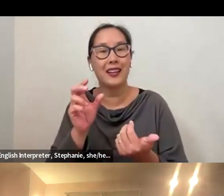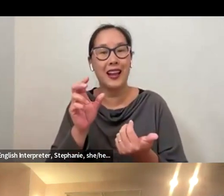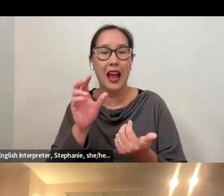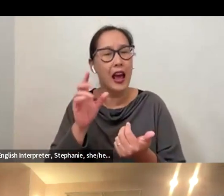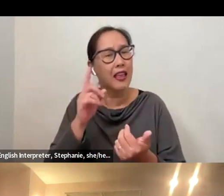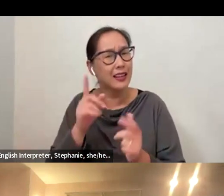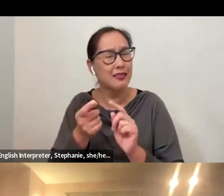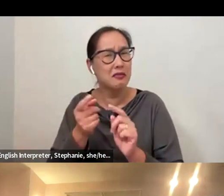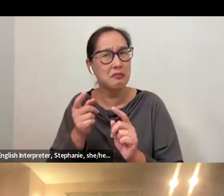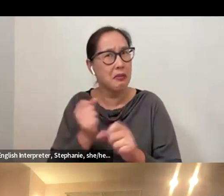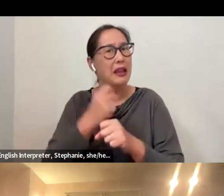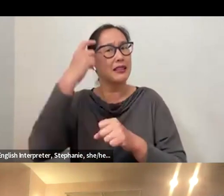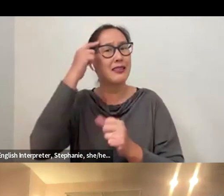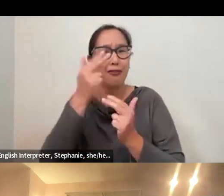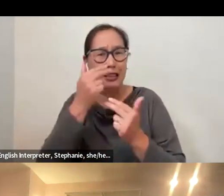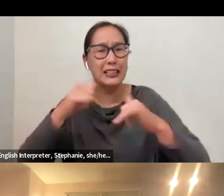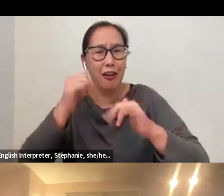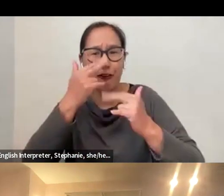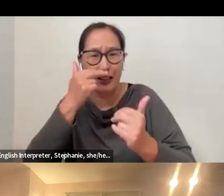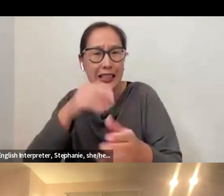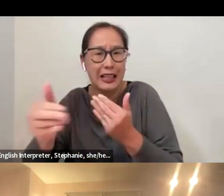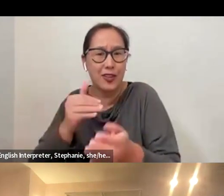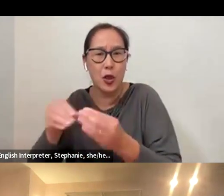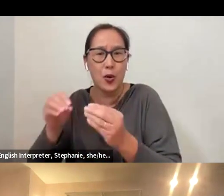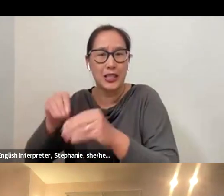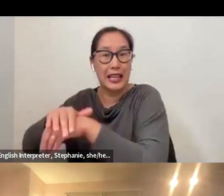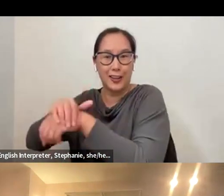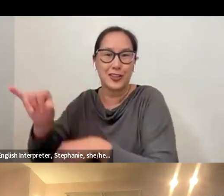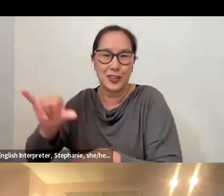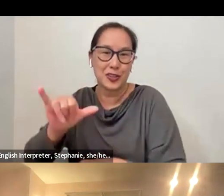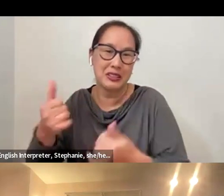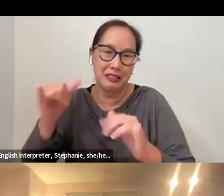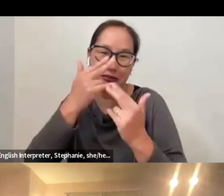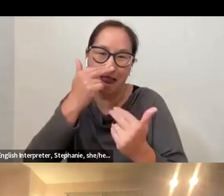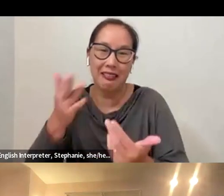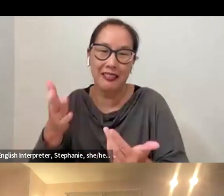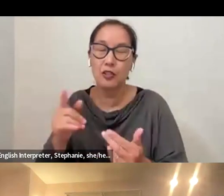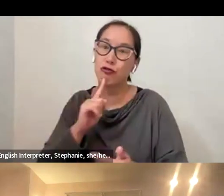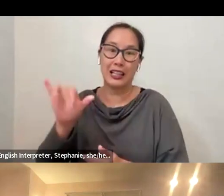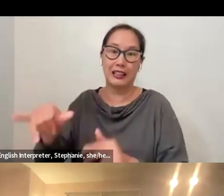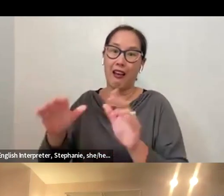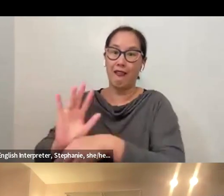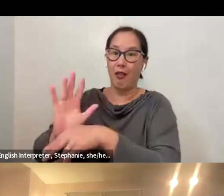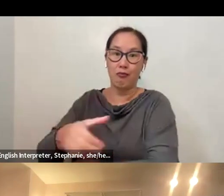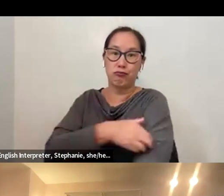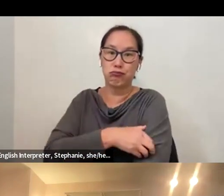And it's just an incredibly powerful film that was made, I think,